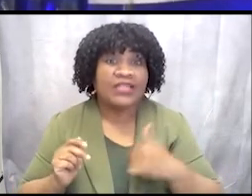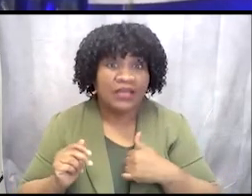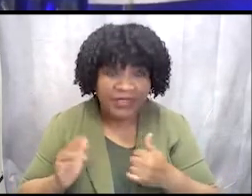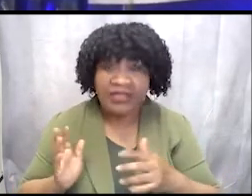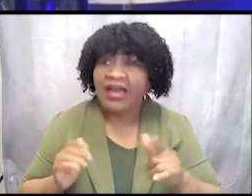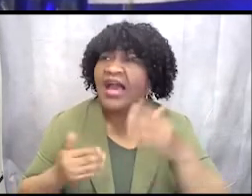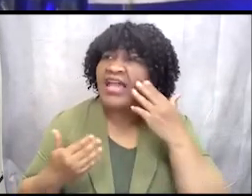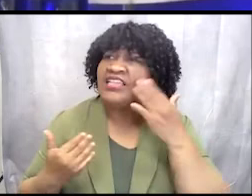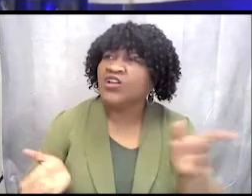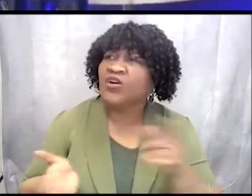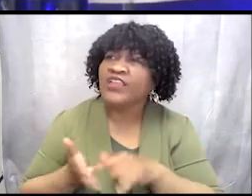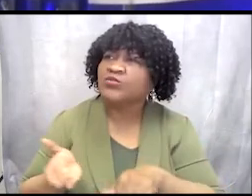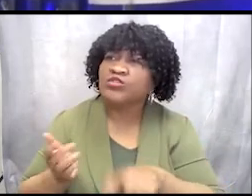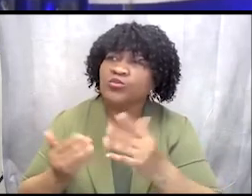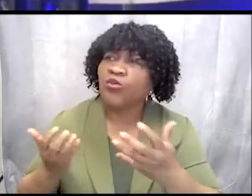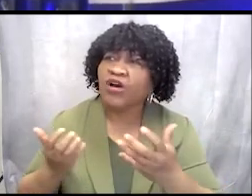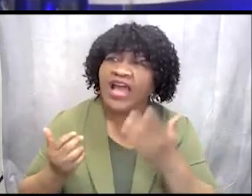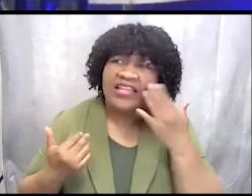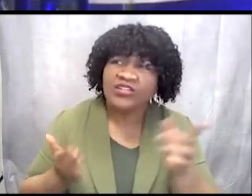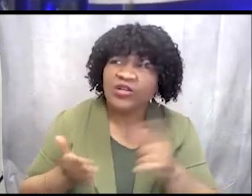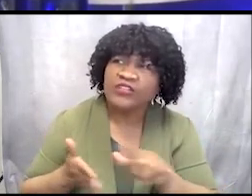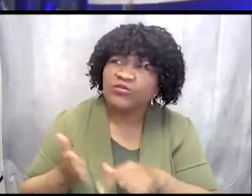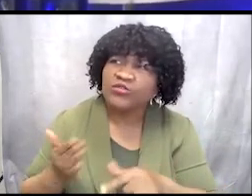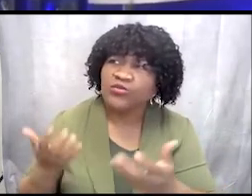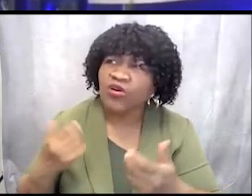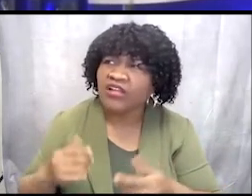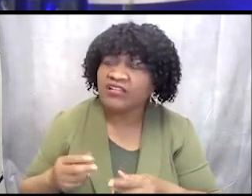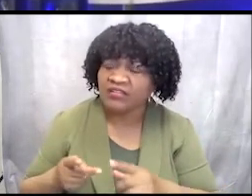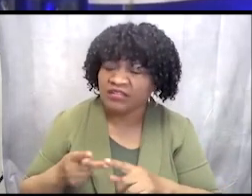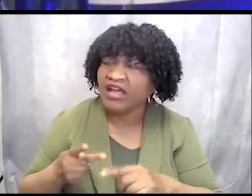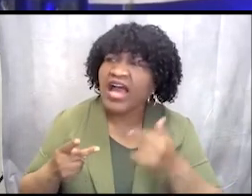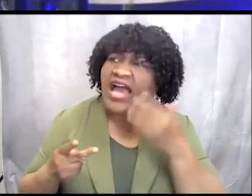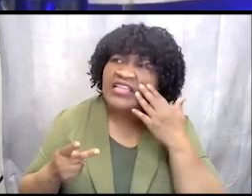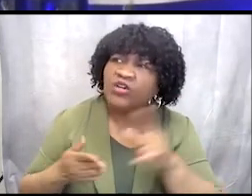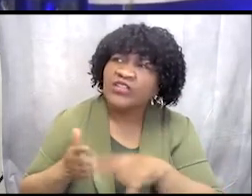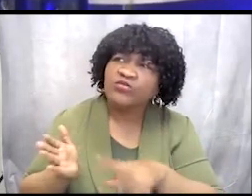"Well, I didn't know that's what you wanted." Or, "I didn't know that's what you meant."